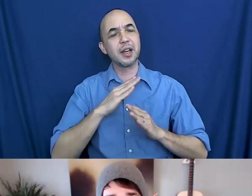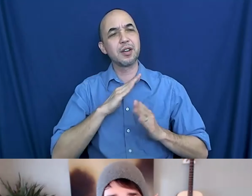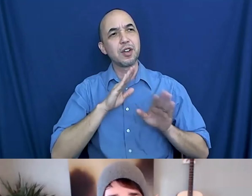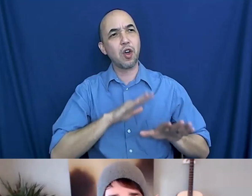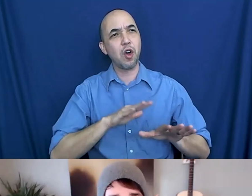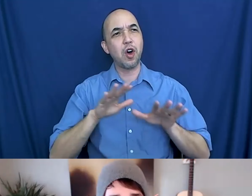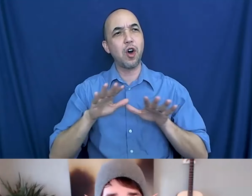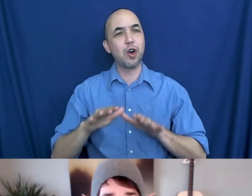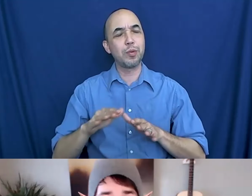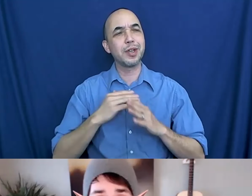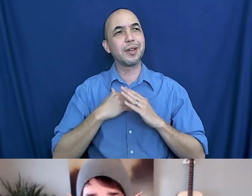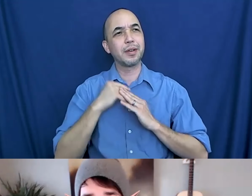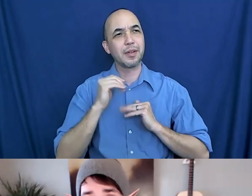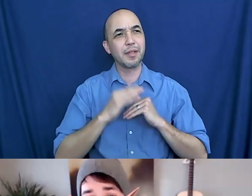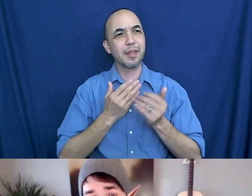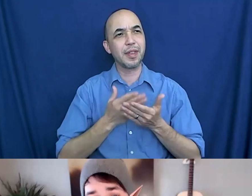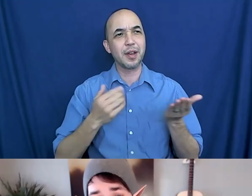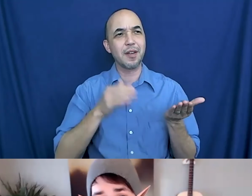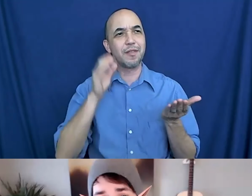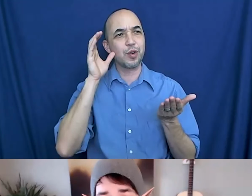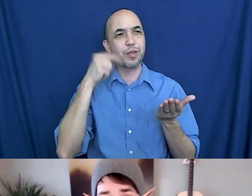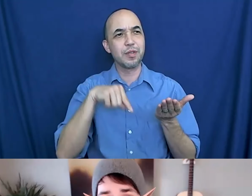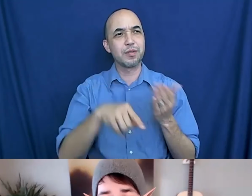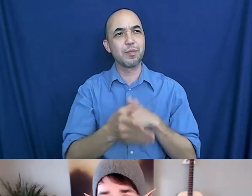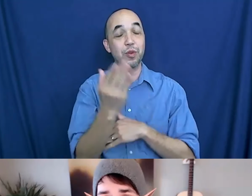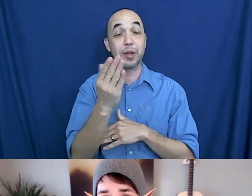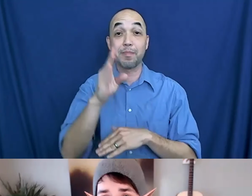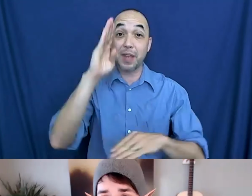JUST A QUICK NOTE. YOU HAVE OUTDONE YOURSELVES AS